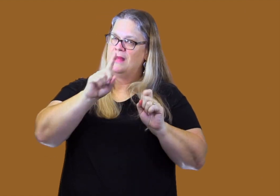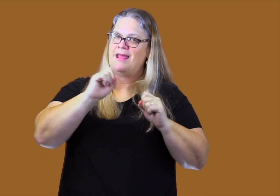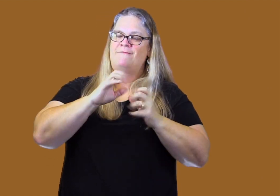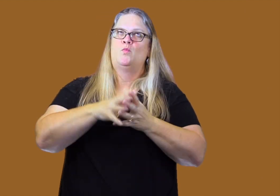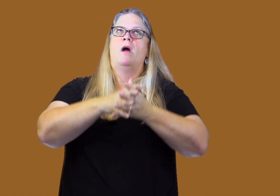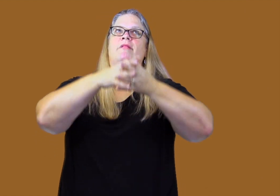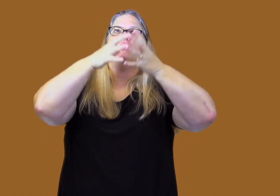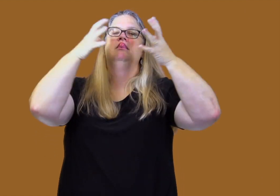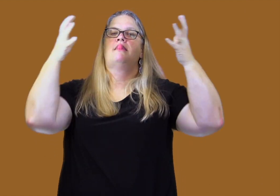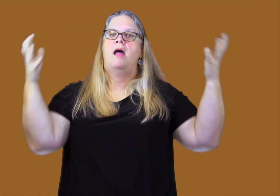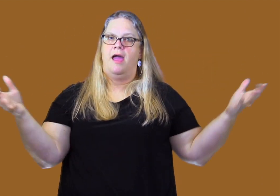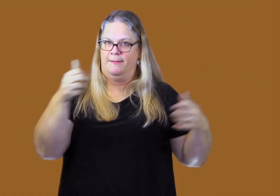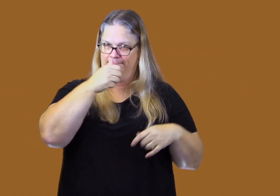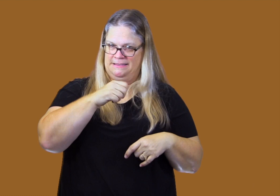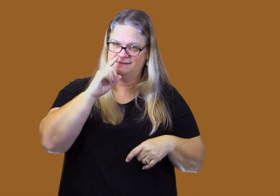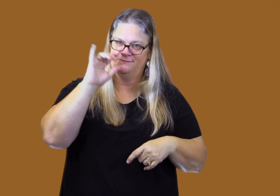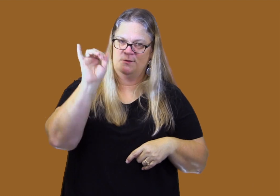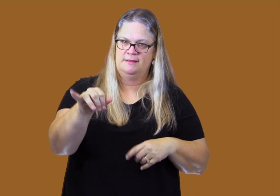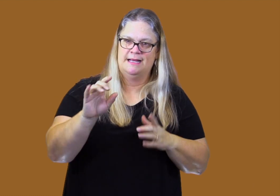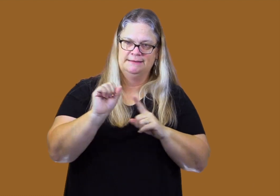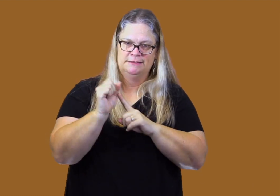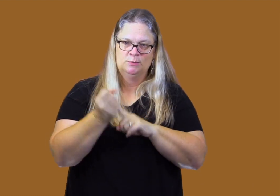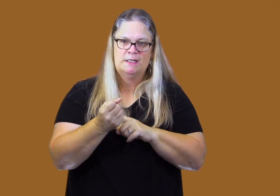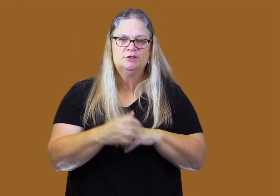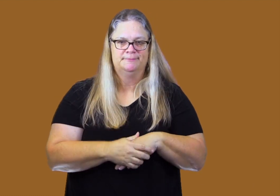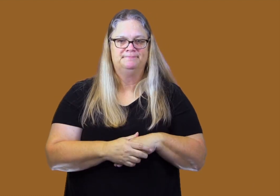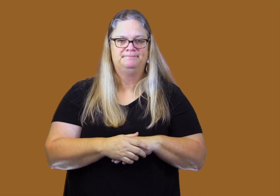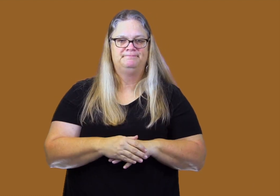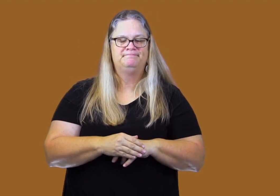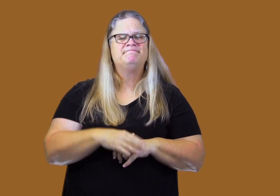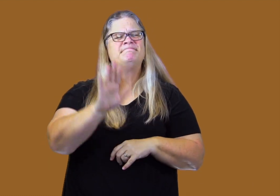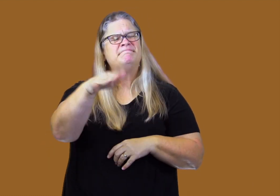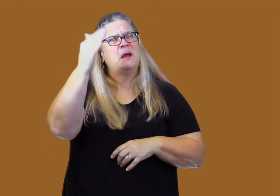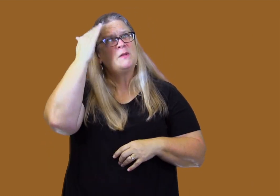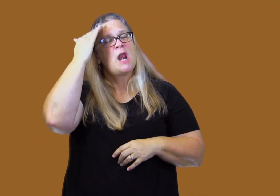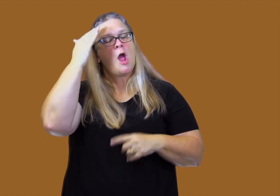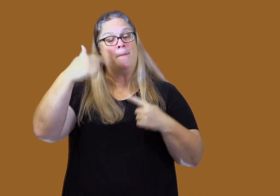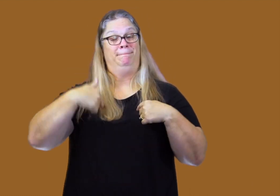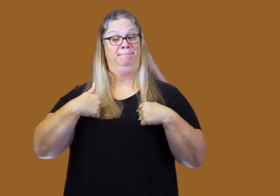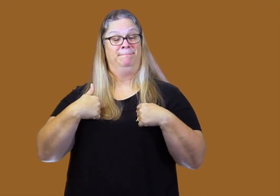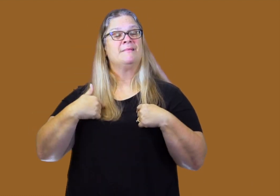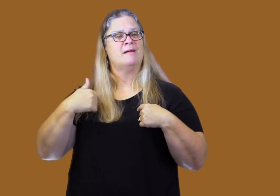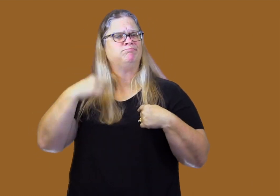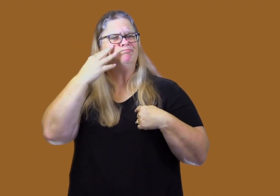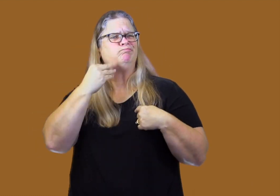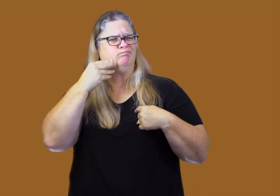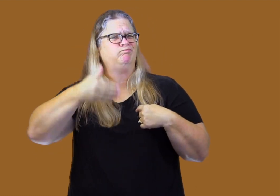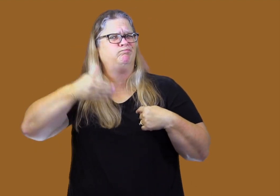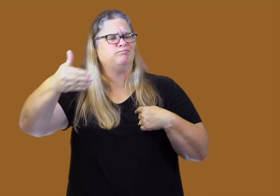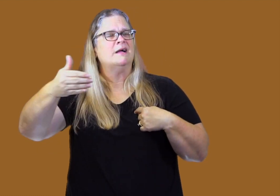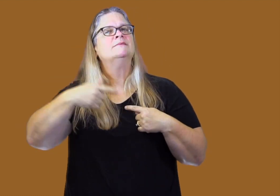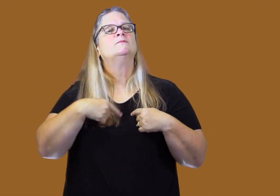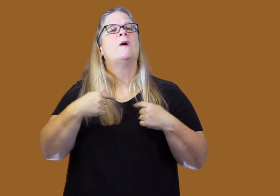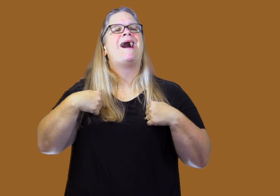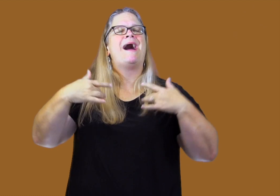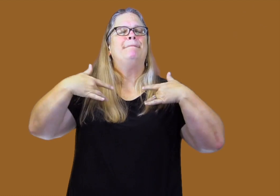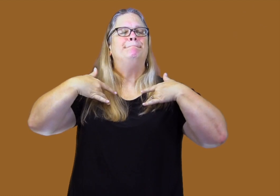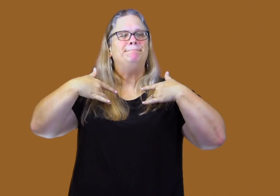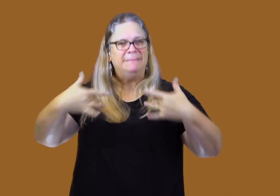Meaning you have to have a good deal of patience within this sort of situation. I know for me, I've had this experience from time to time.